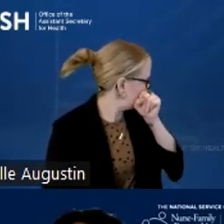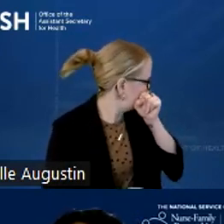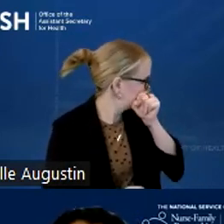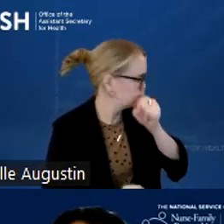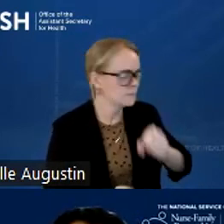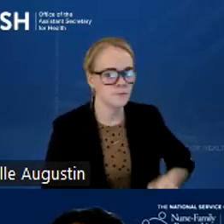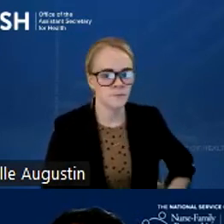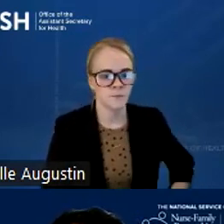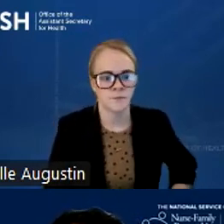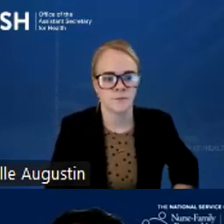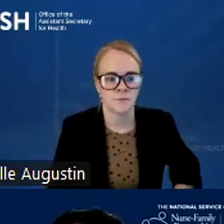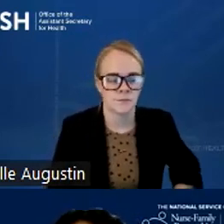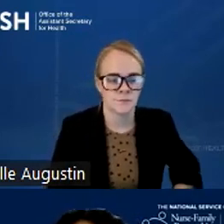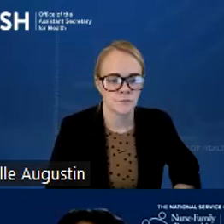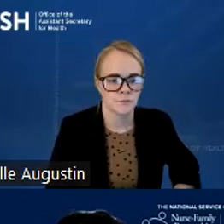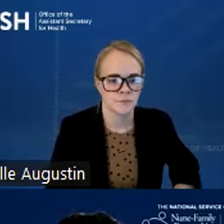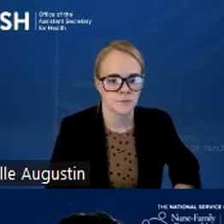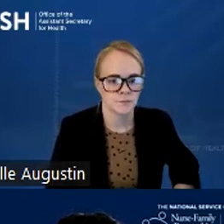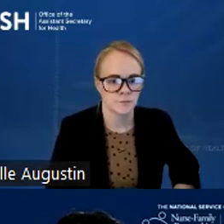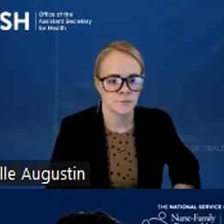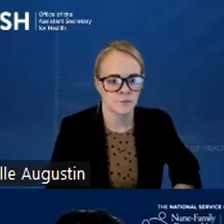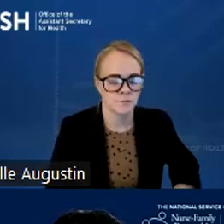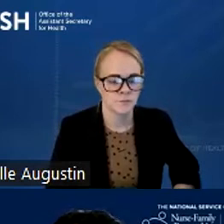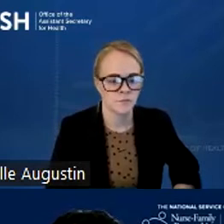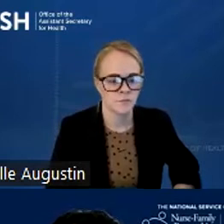It's the nurse who's going to be going into the home and supporting the family.